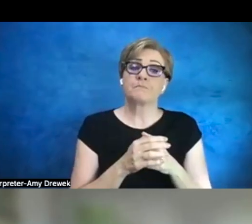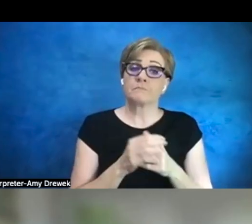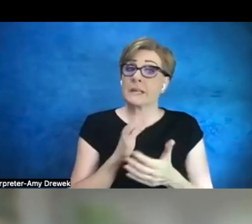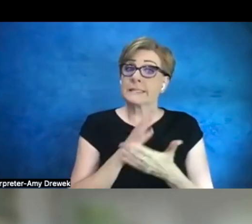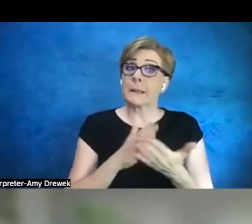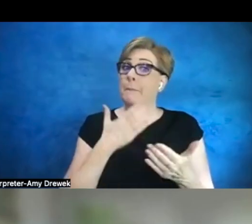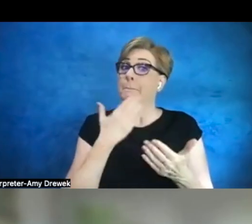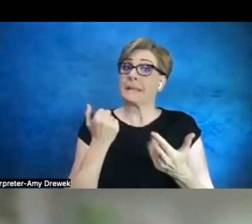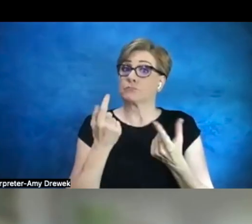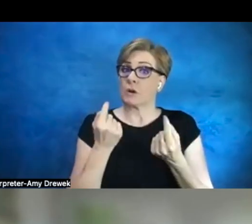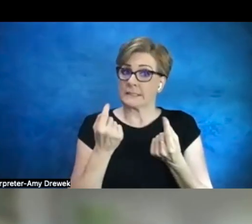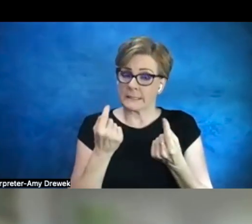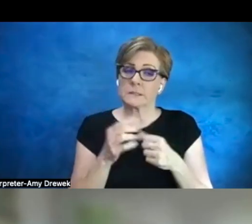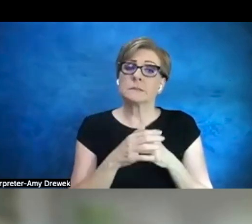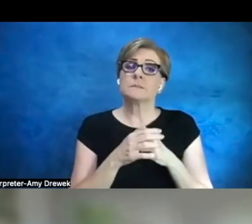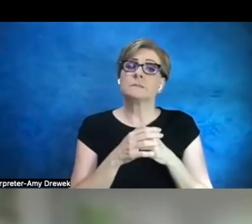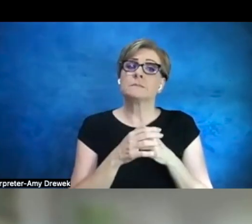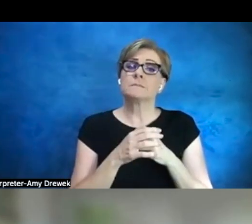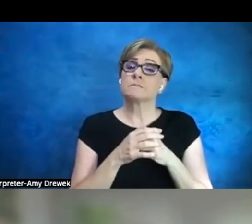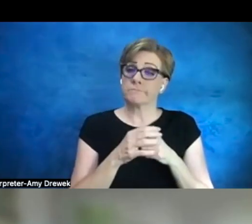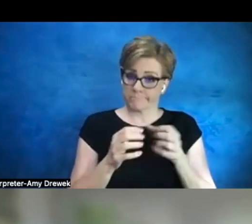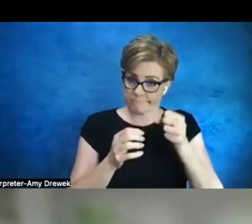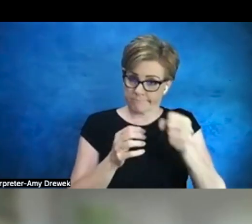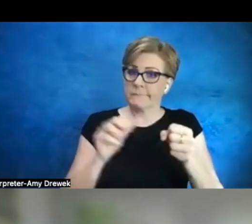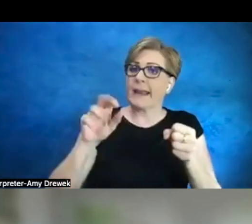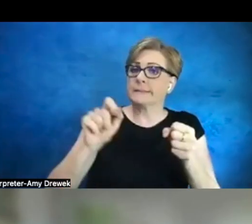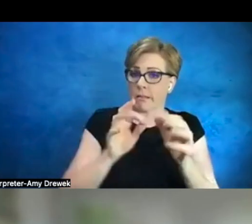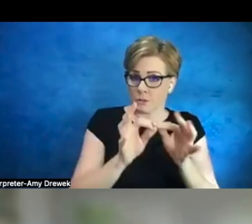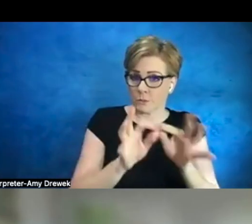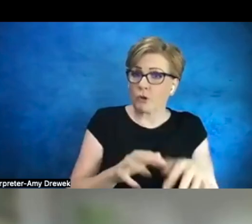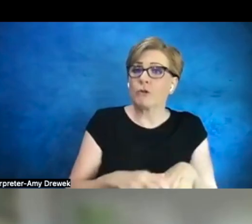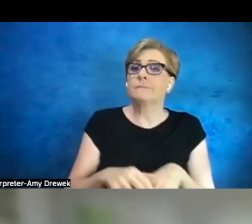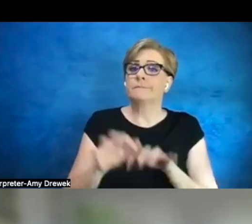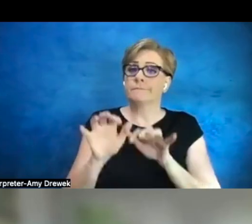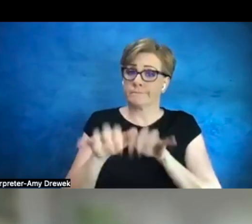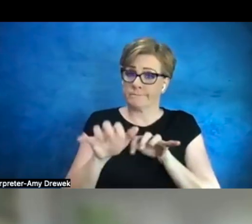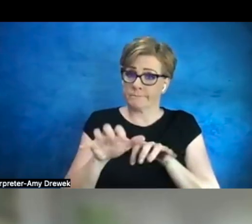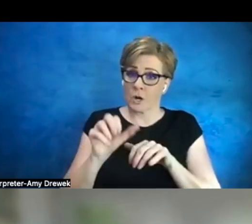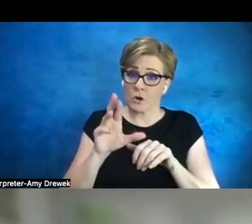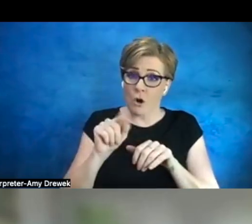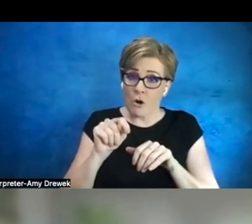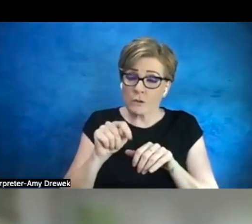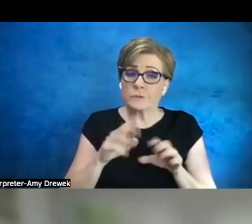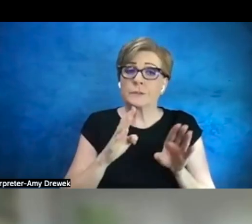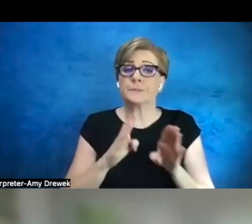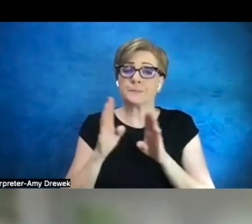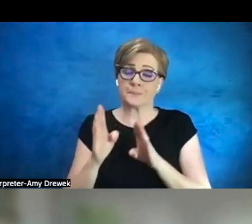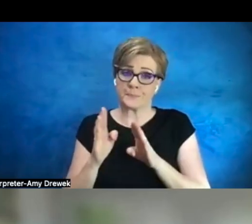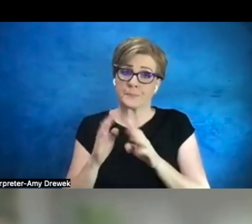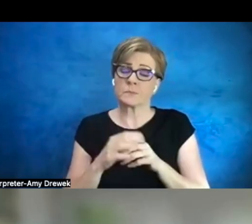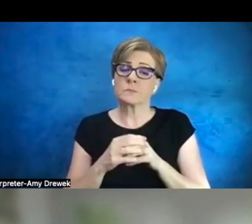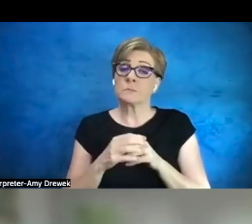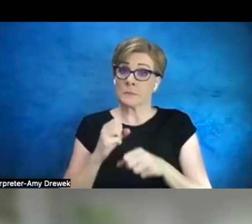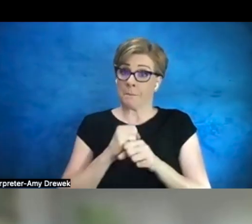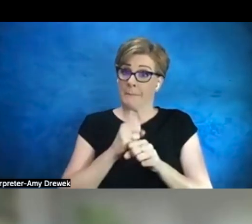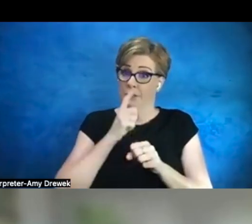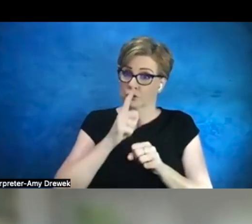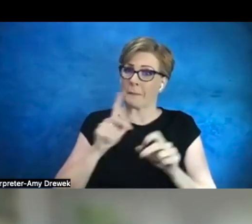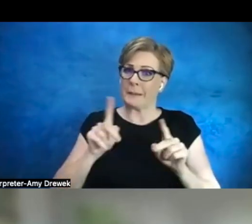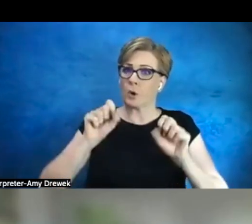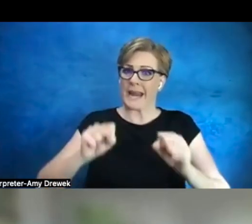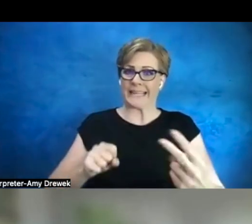interpreters, having captioning across real time, so CART, ensuring that your participants are able